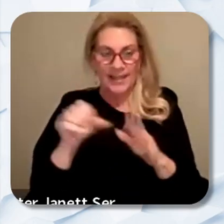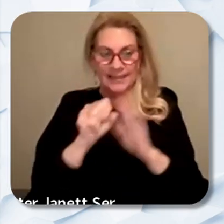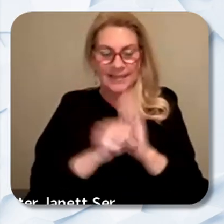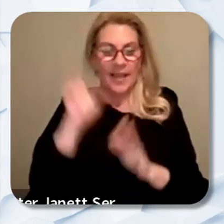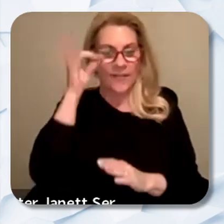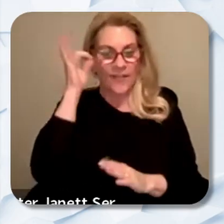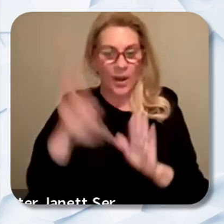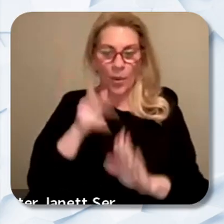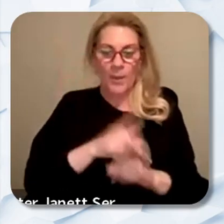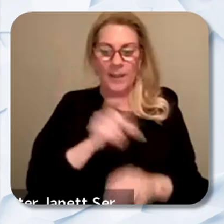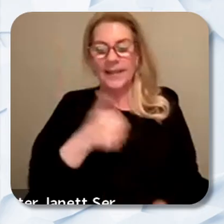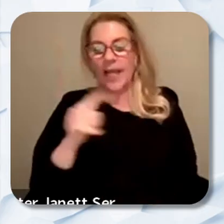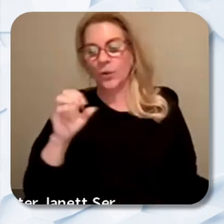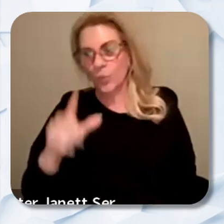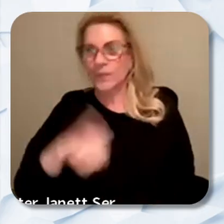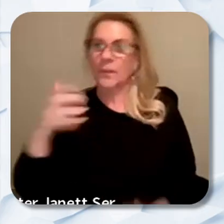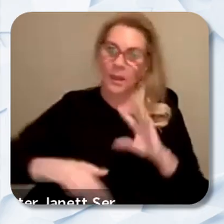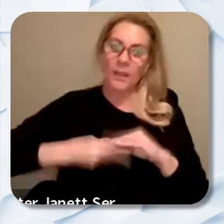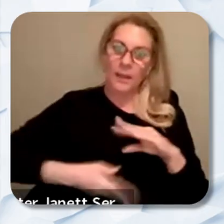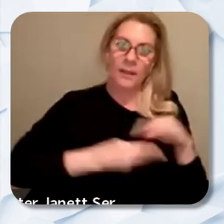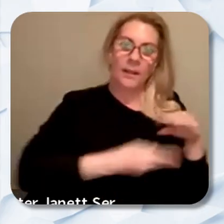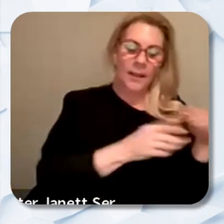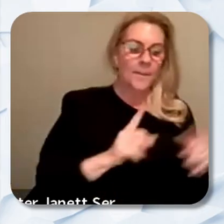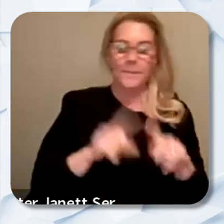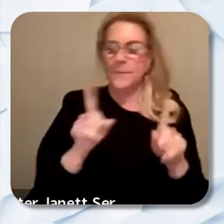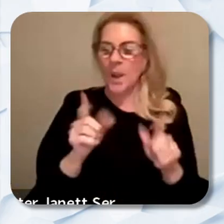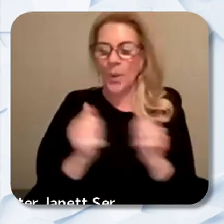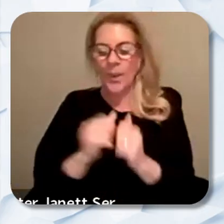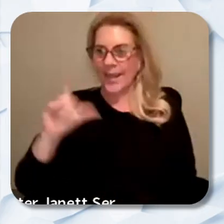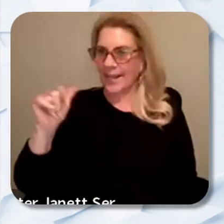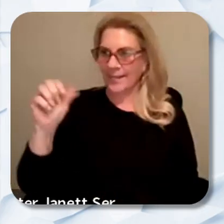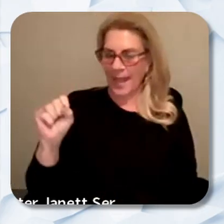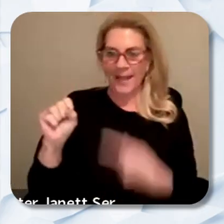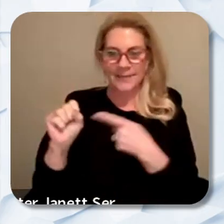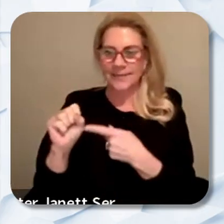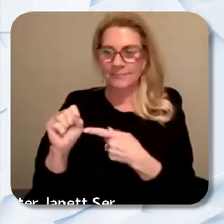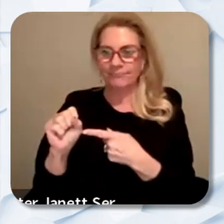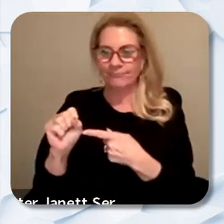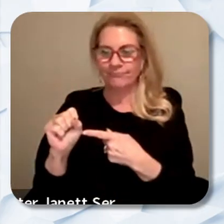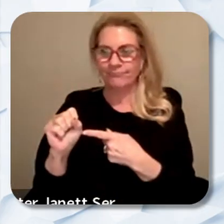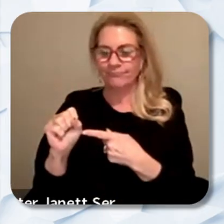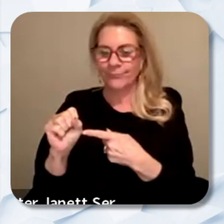it’s another tool. It's something else. It's something else but with CLASS it she's right.